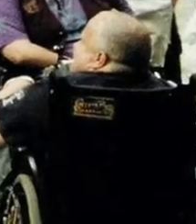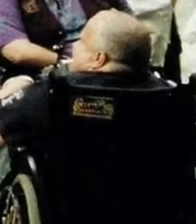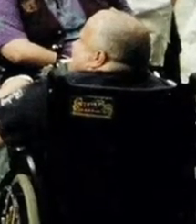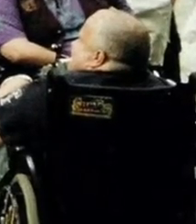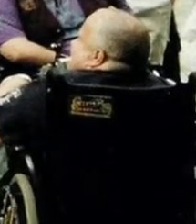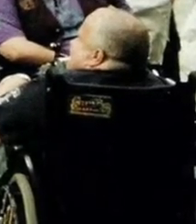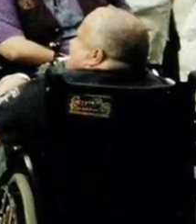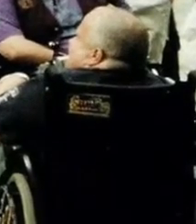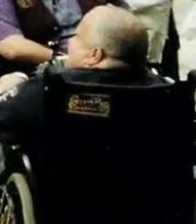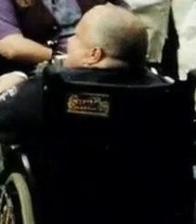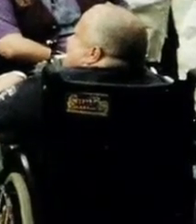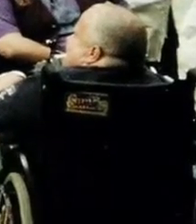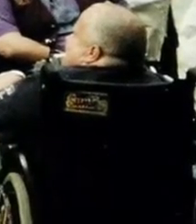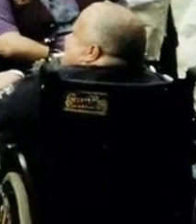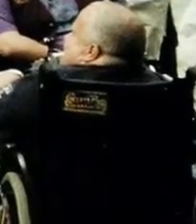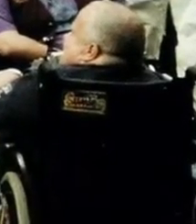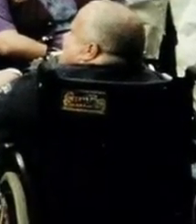Independence Festival in Manchester.